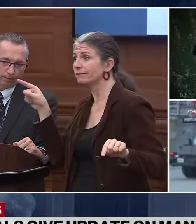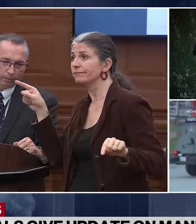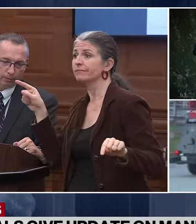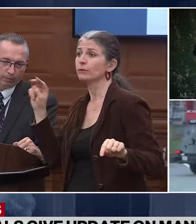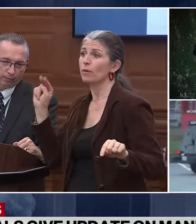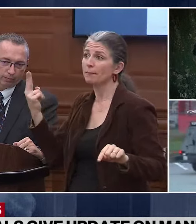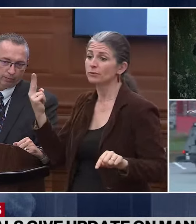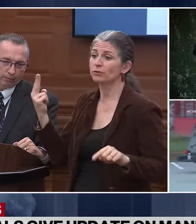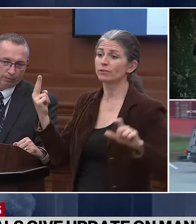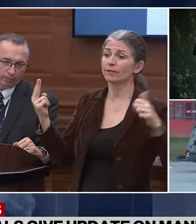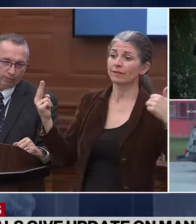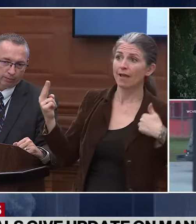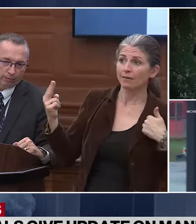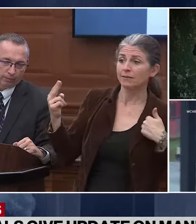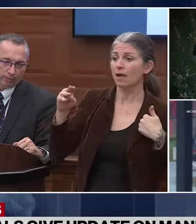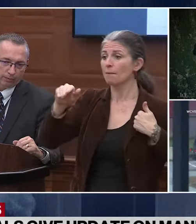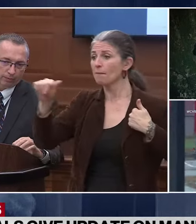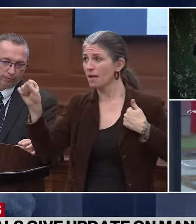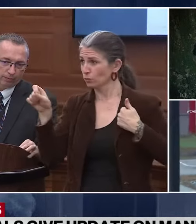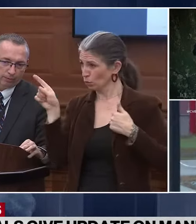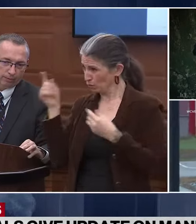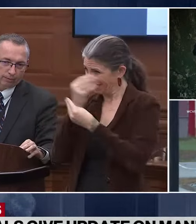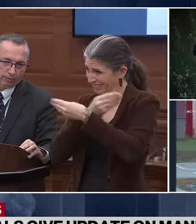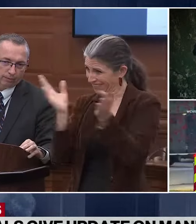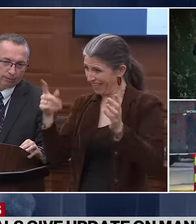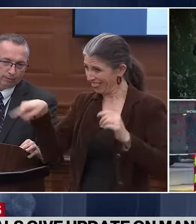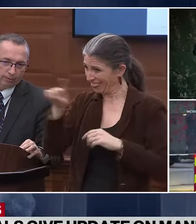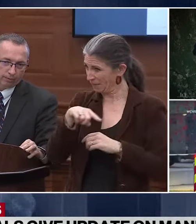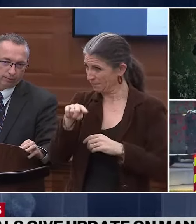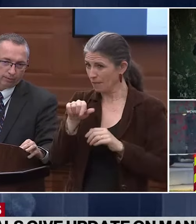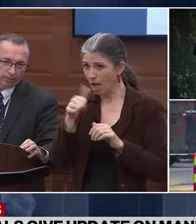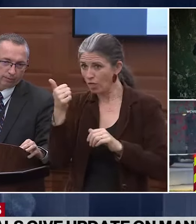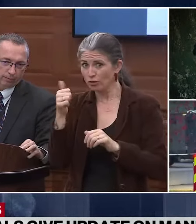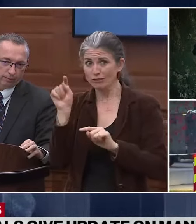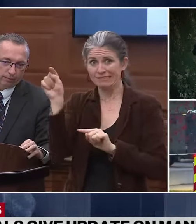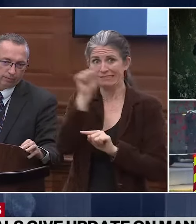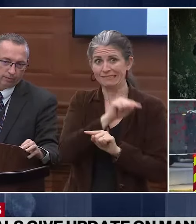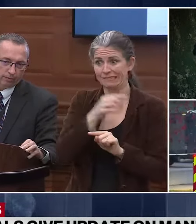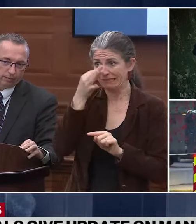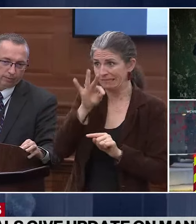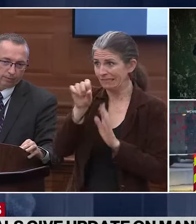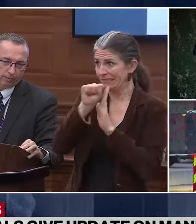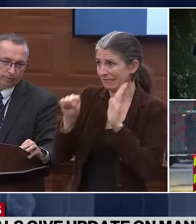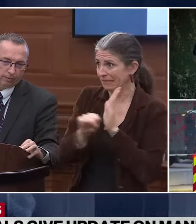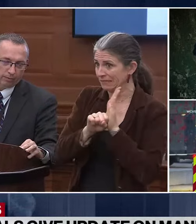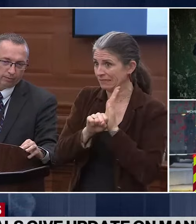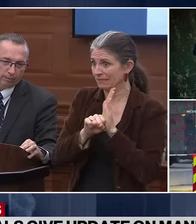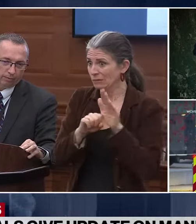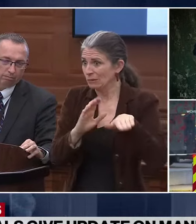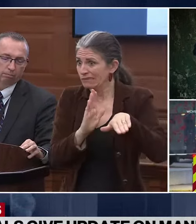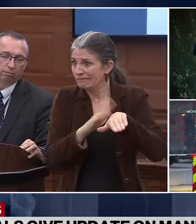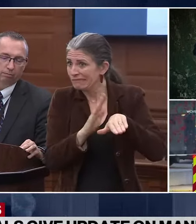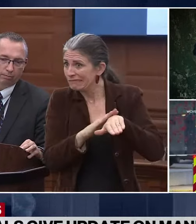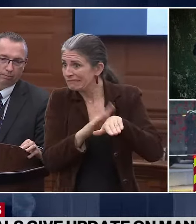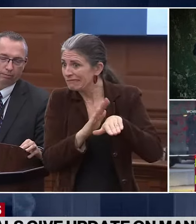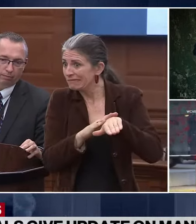ABOUT THE OTHER ON THE BORDER STATE OF CANADA OR EVEN MASSACHUSETTS, AND SPECIFICALLY